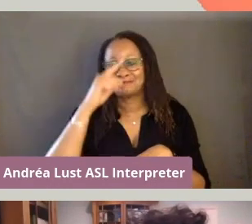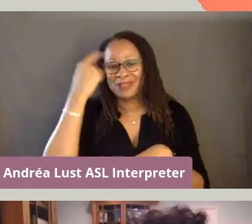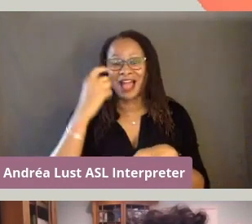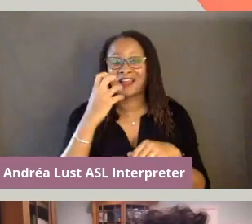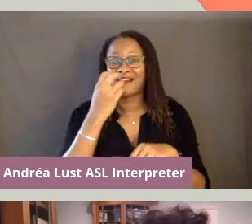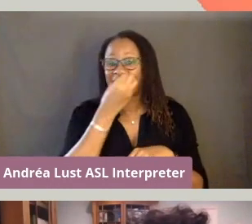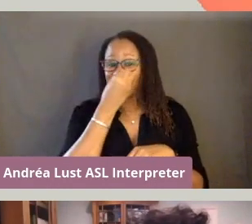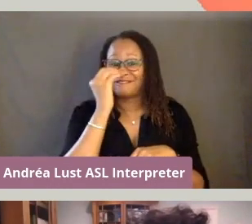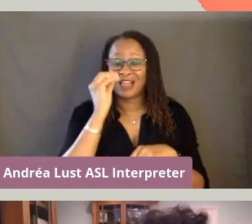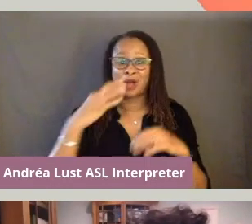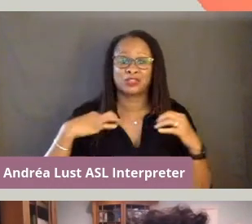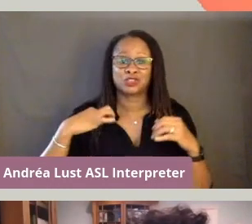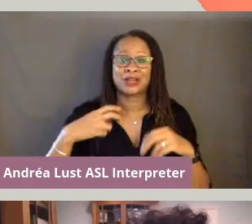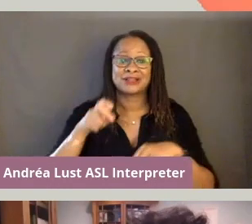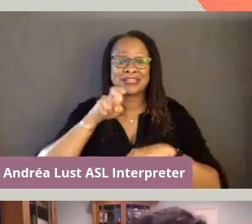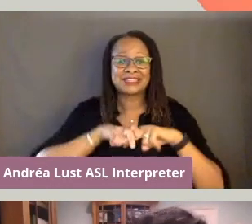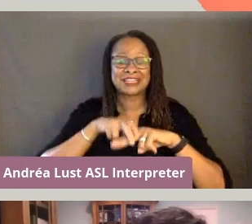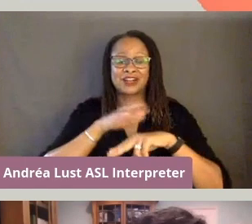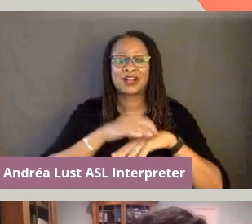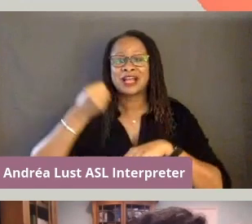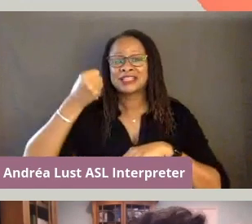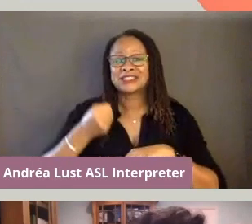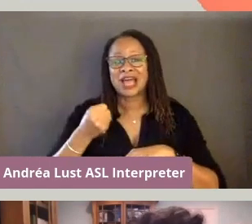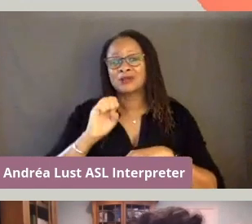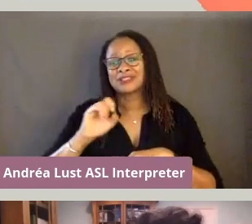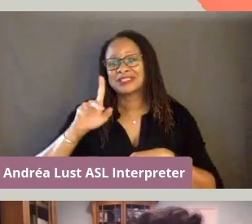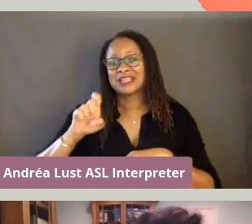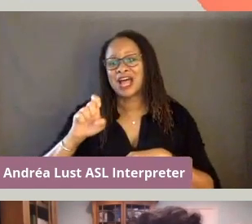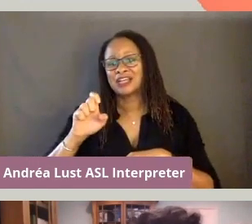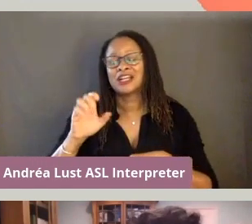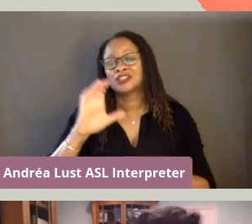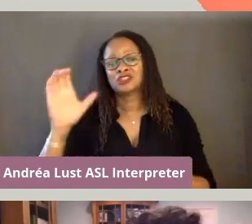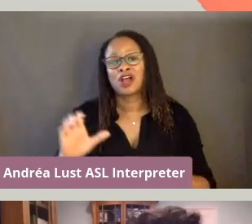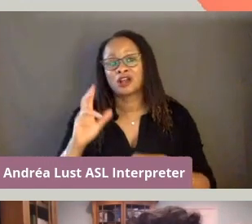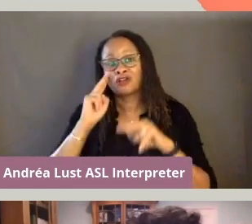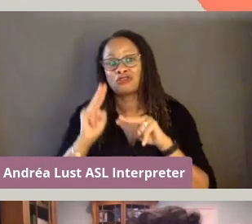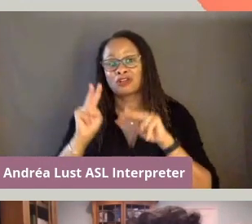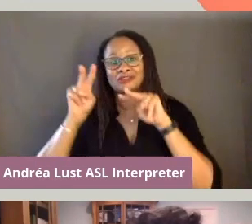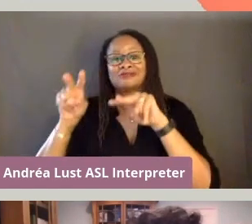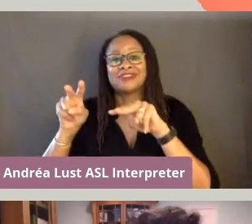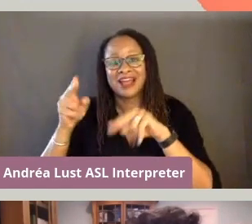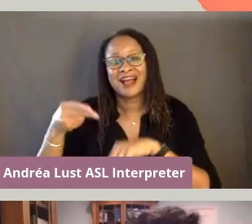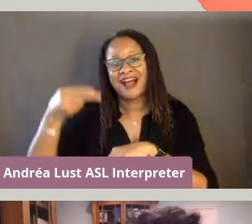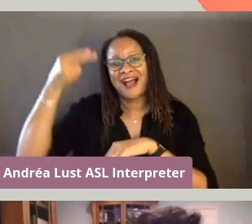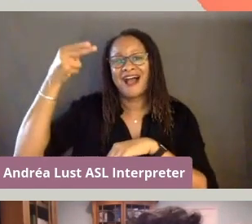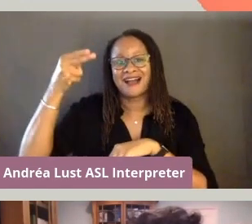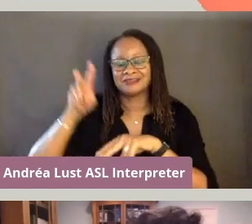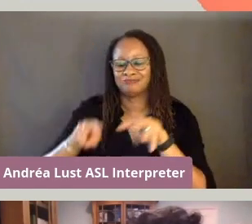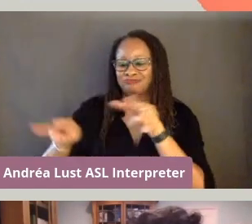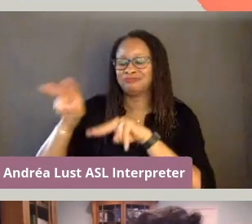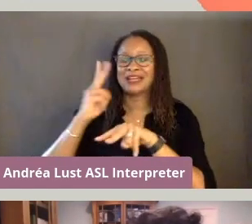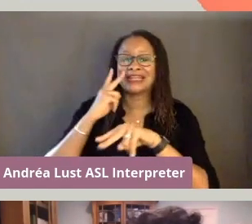And I am sitting on the South side of Chicago overlooking way up high so I can overlook them buildings